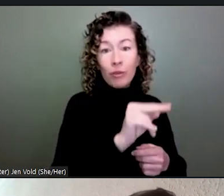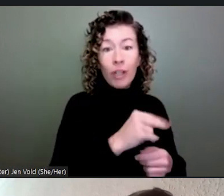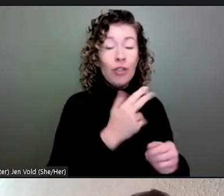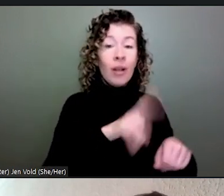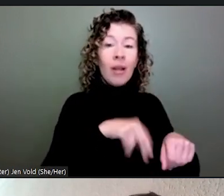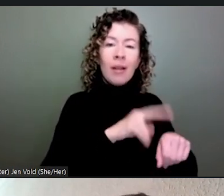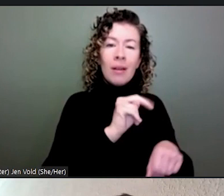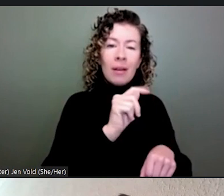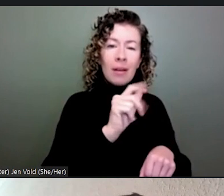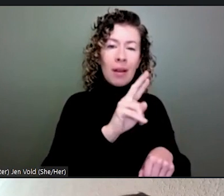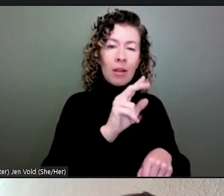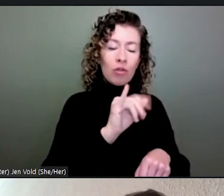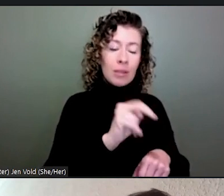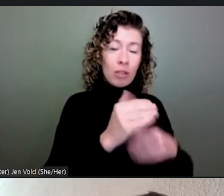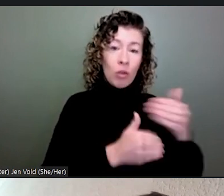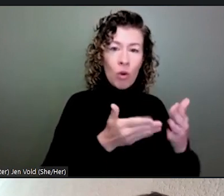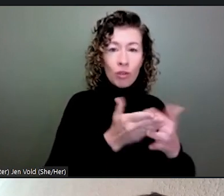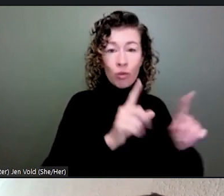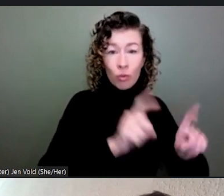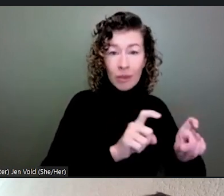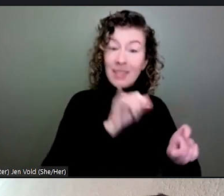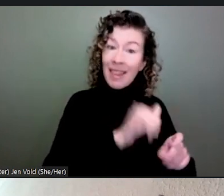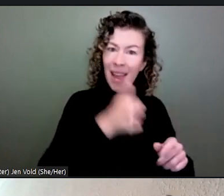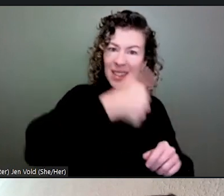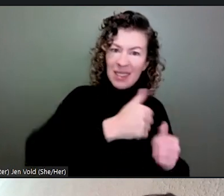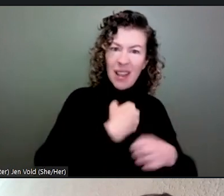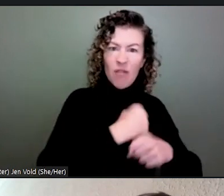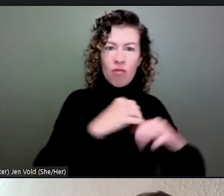And this kind of creates a kind of hierarchy because people who are already citizens,